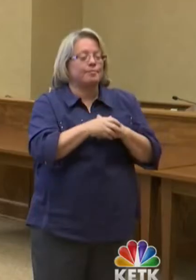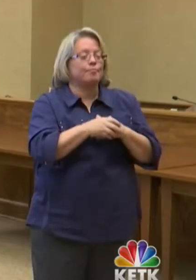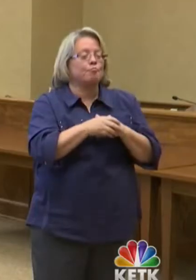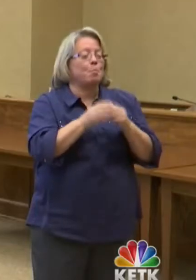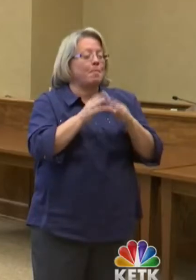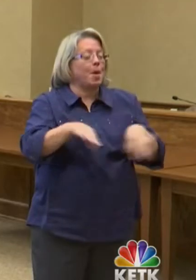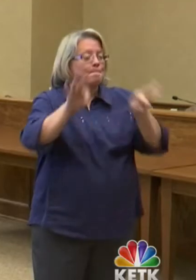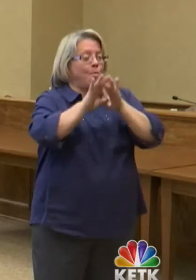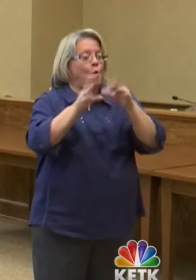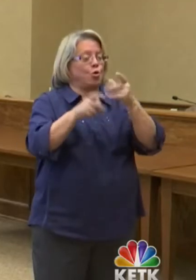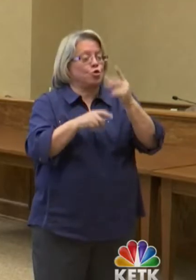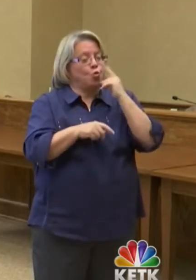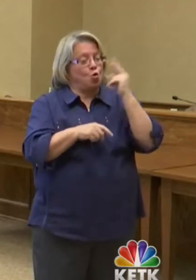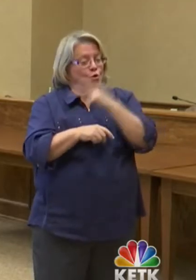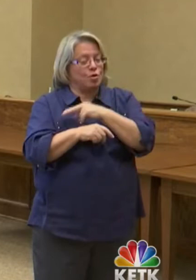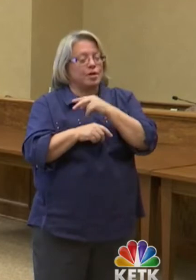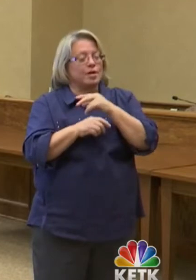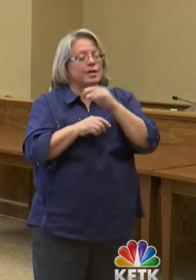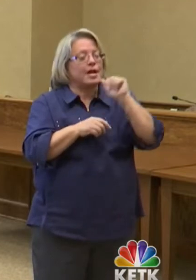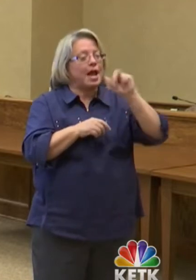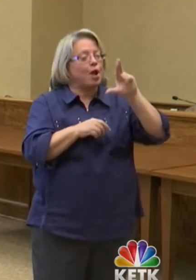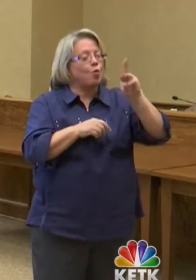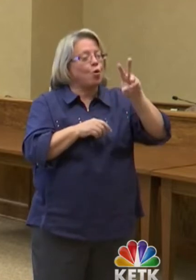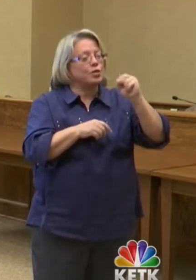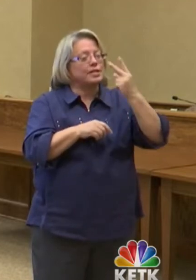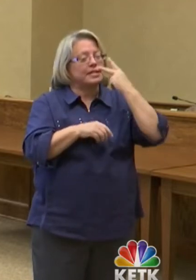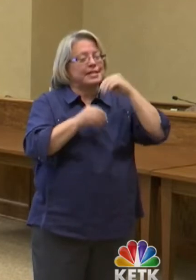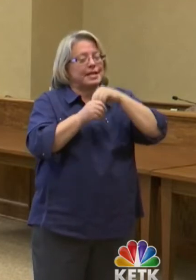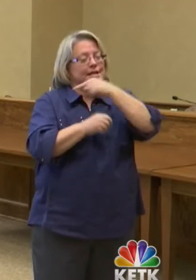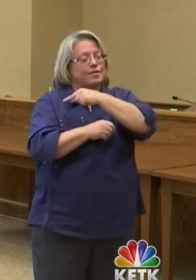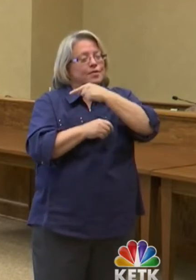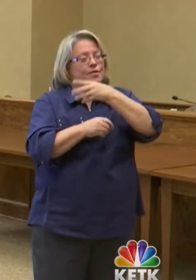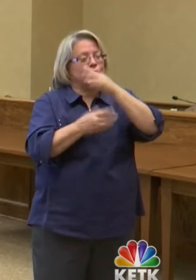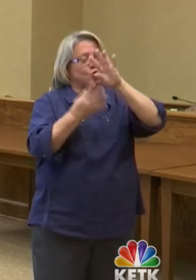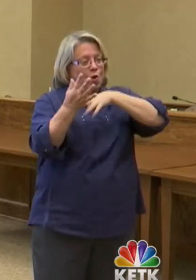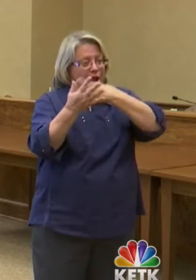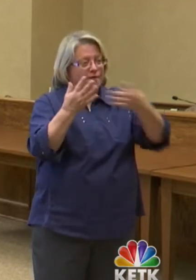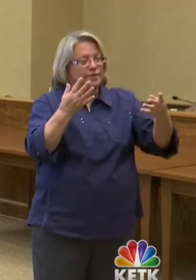YOU CAN SEE IN MID-MARCH THINGS WERE SPEEDING UP. WHILE IN LATE MARCH AND EARLY APRIL THE CURVE WAS LACKING. OVER THE LAST FEW DAYS APPEARS